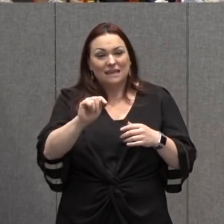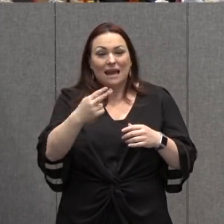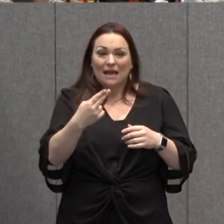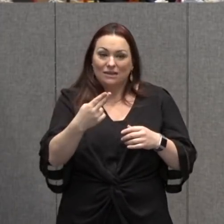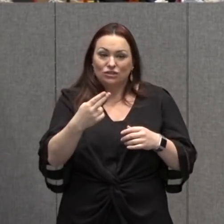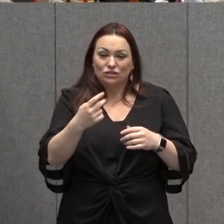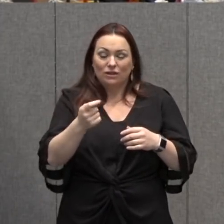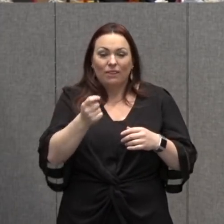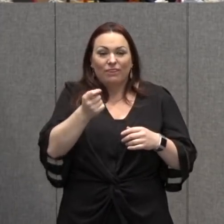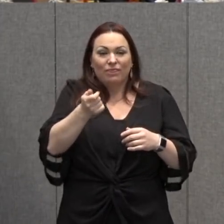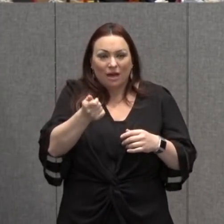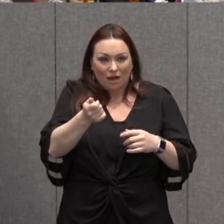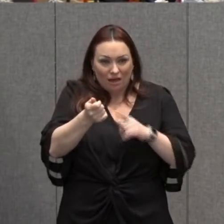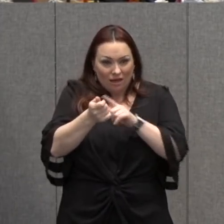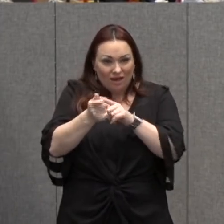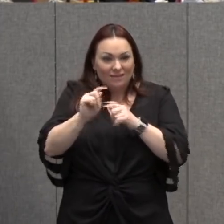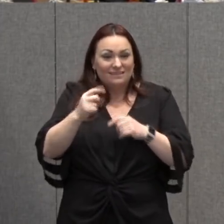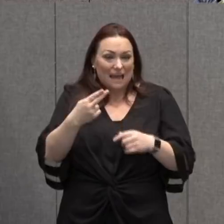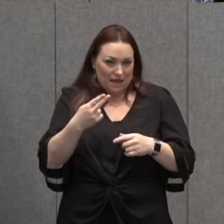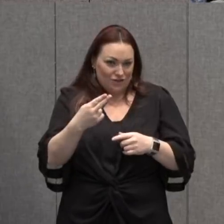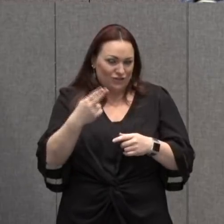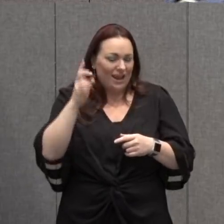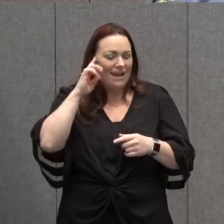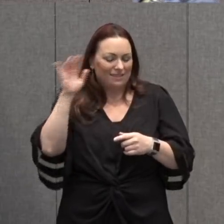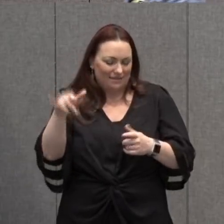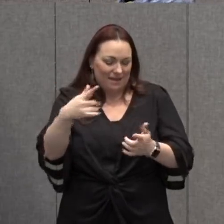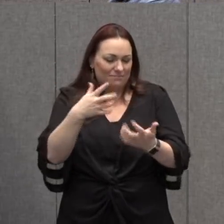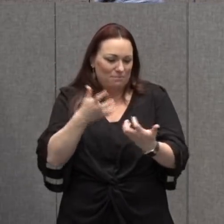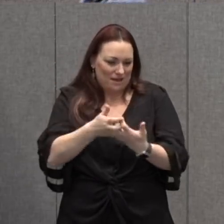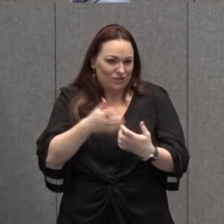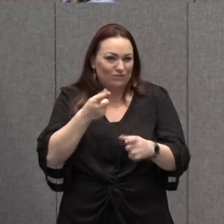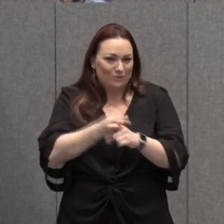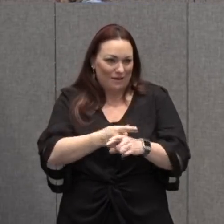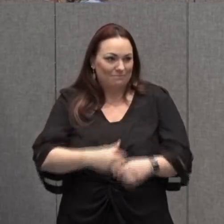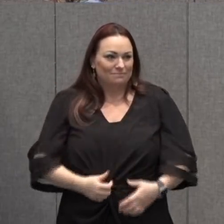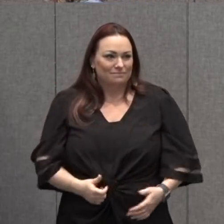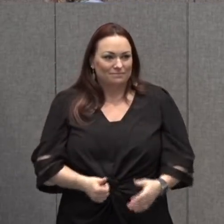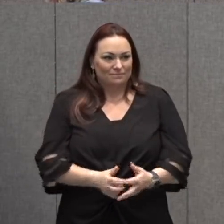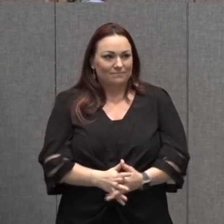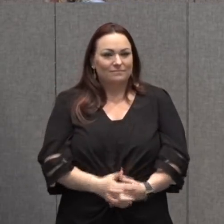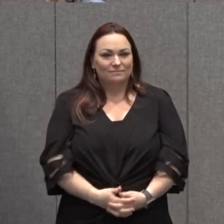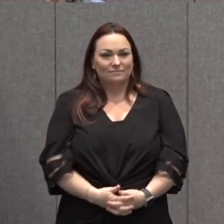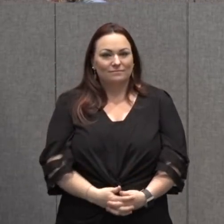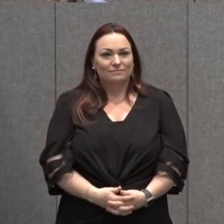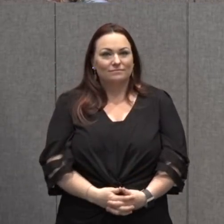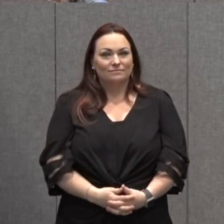(gasps, claps) She got it right. Yay, Ms. Maes. Oh, you are good at this.